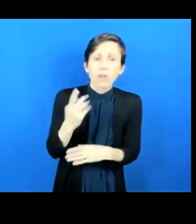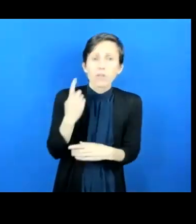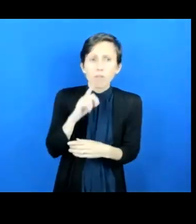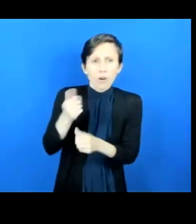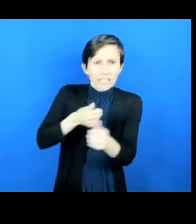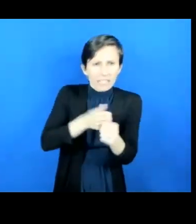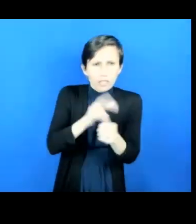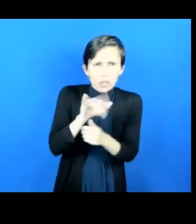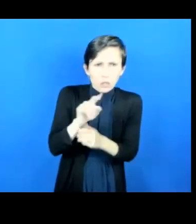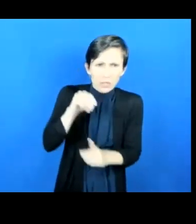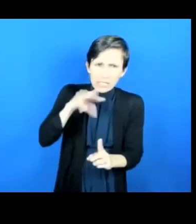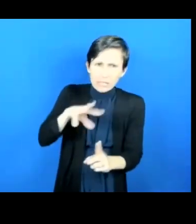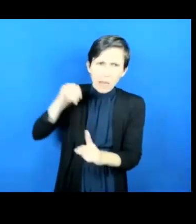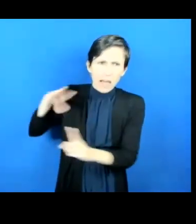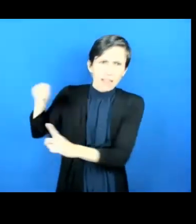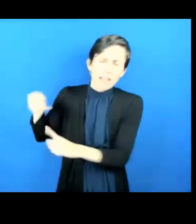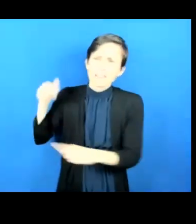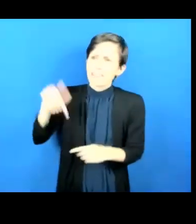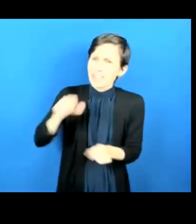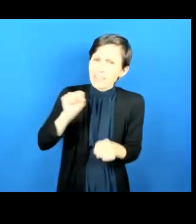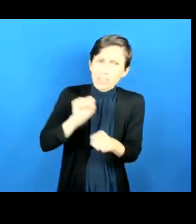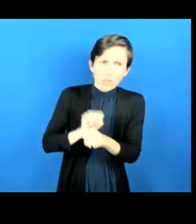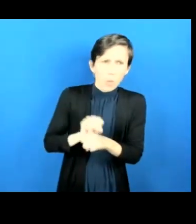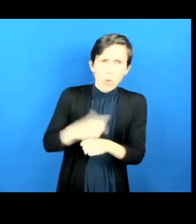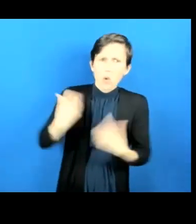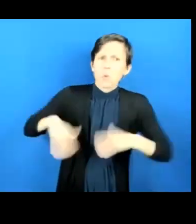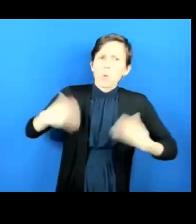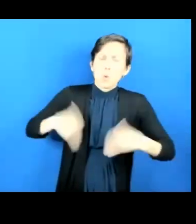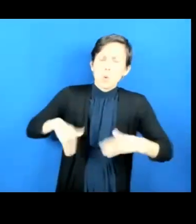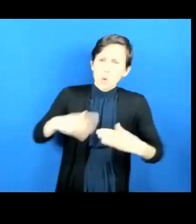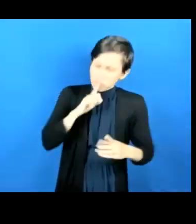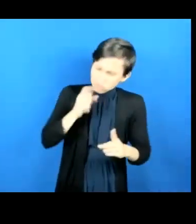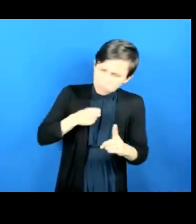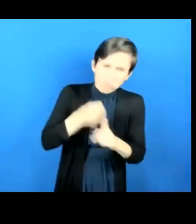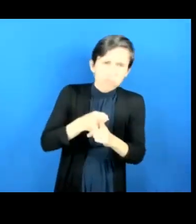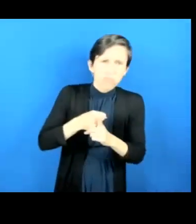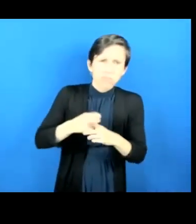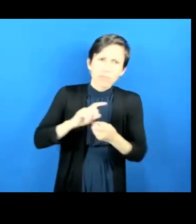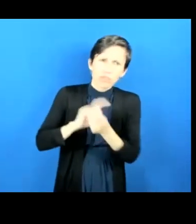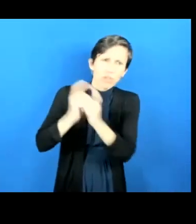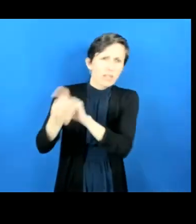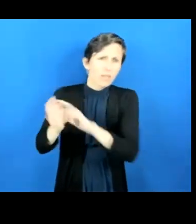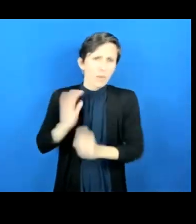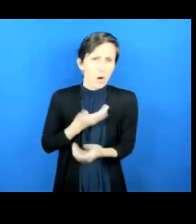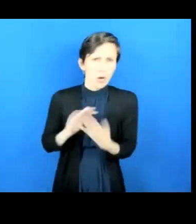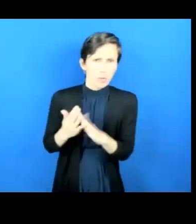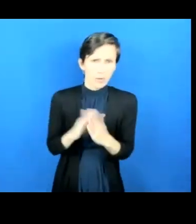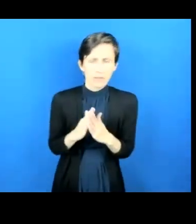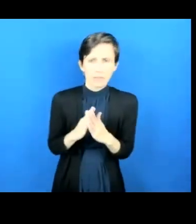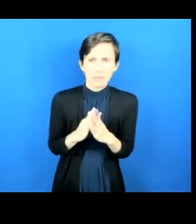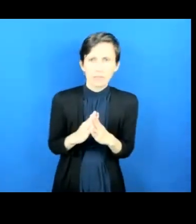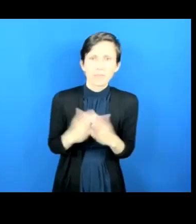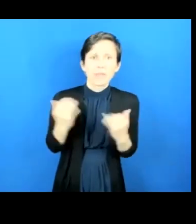This work is truly transformational. So I'm gonna move us towards the close of our program.